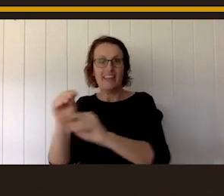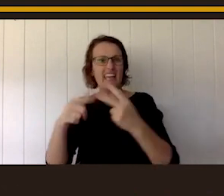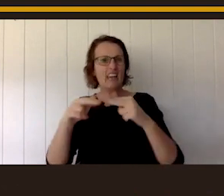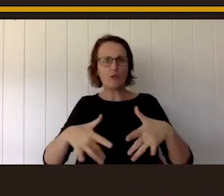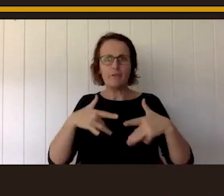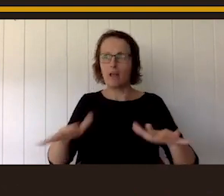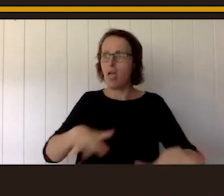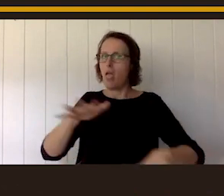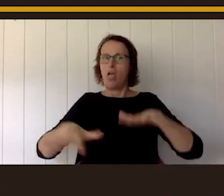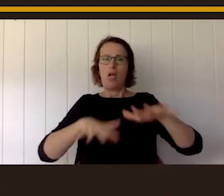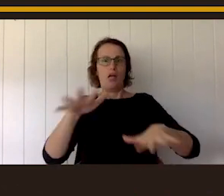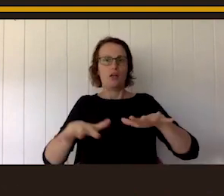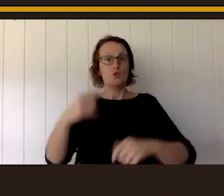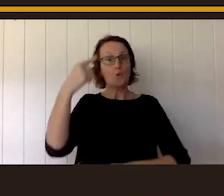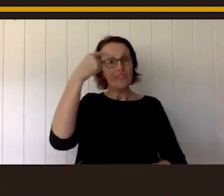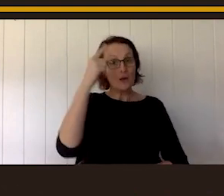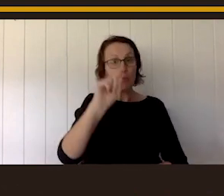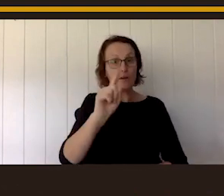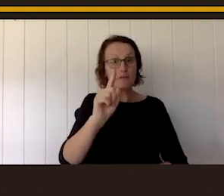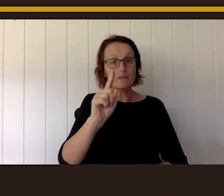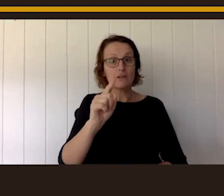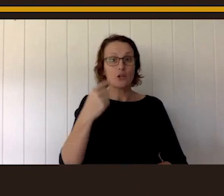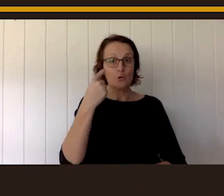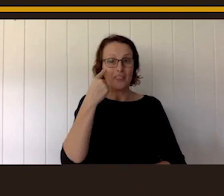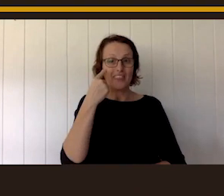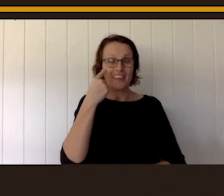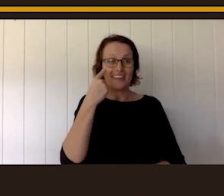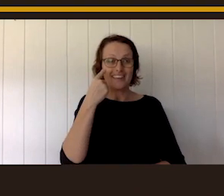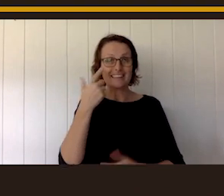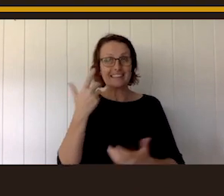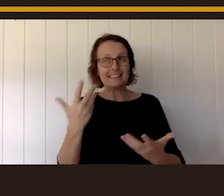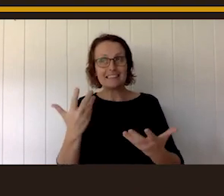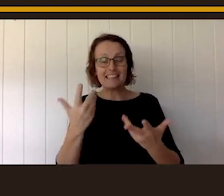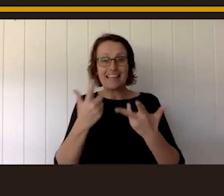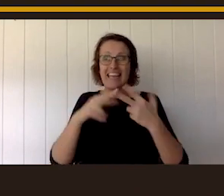important. When we feel helpless, we tend to think in this order. "If